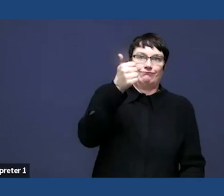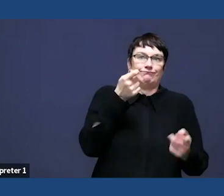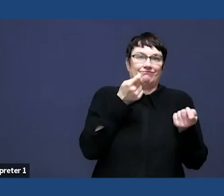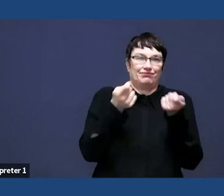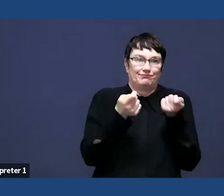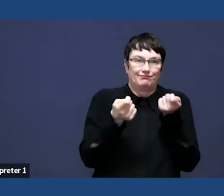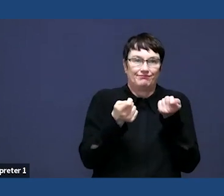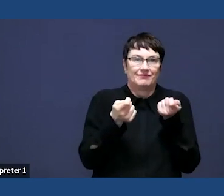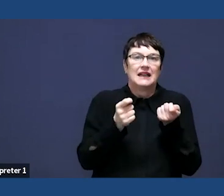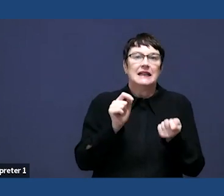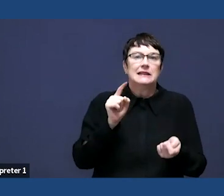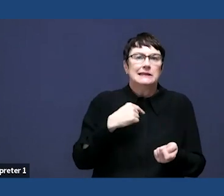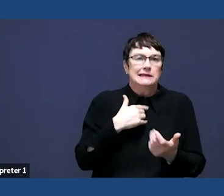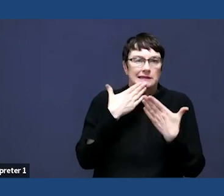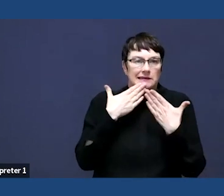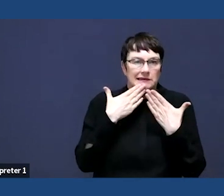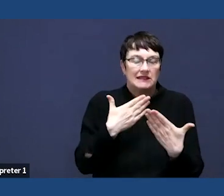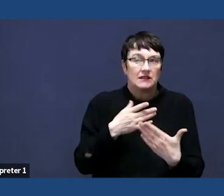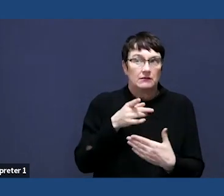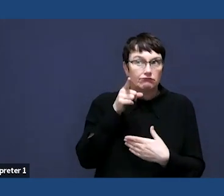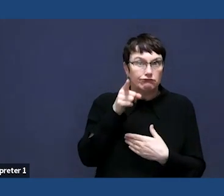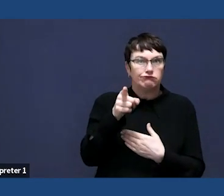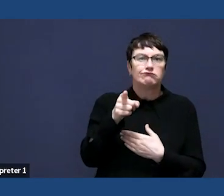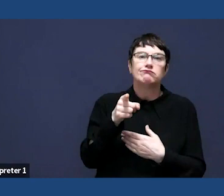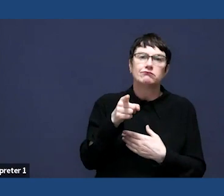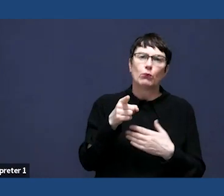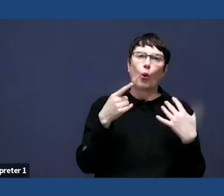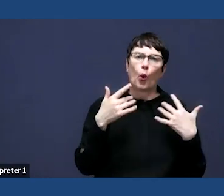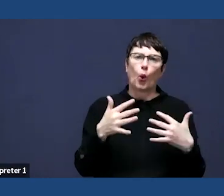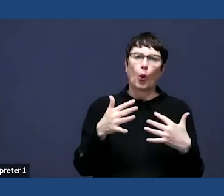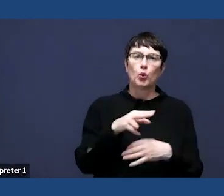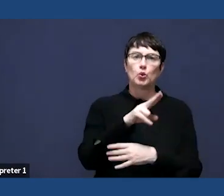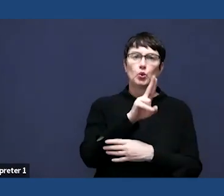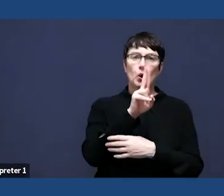So Bethany, please make a comment. Thank you.